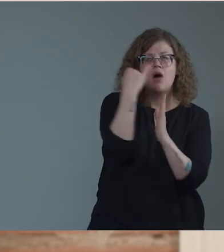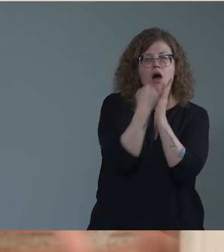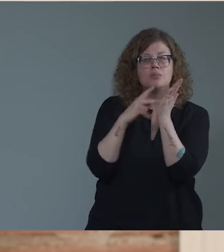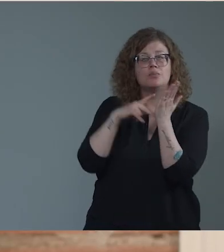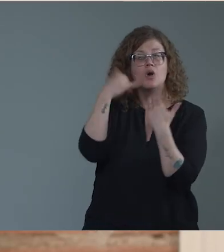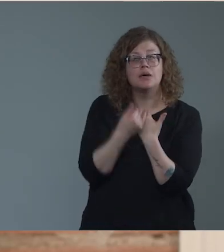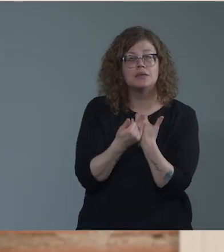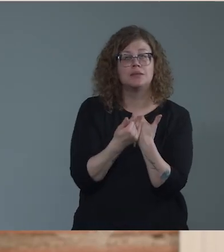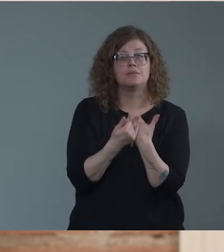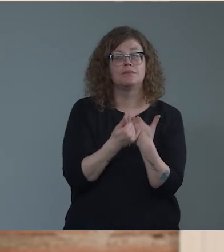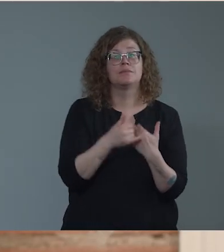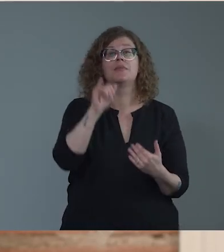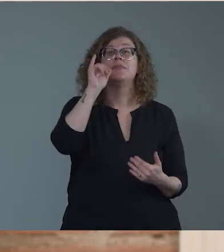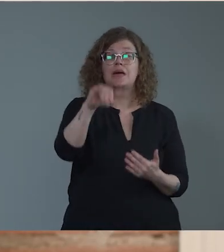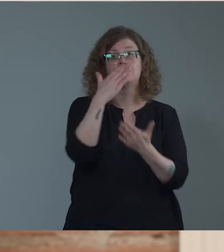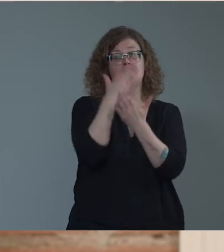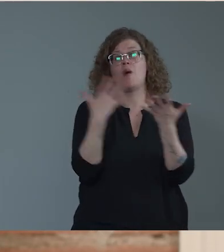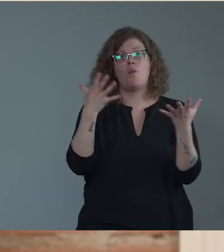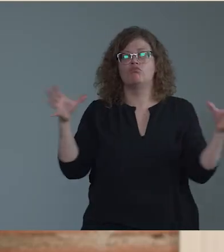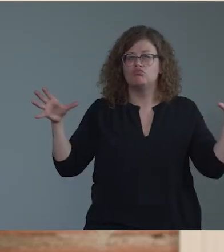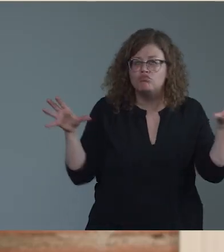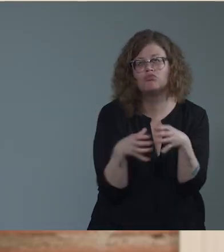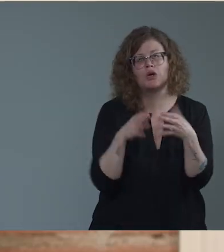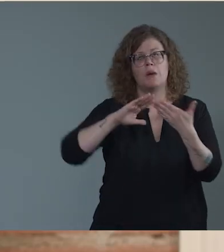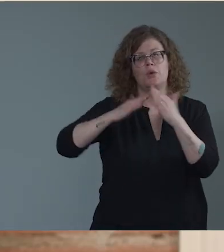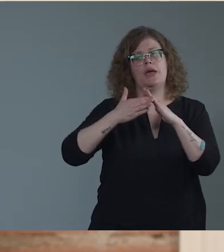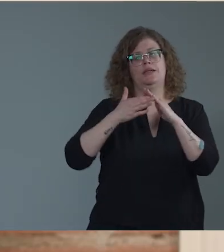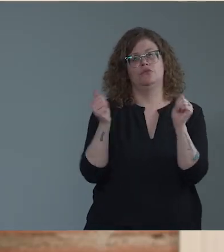The more that we draw people into our process and engage them every step of the way,